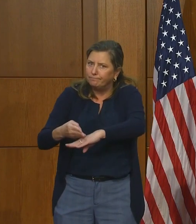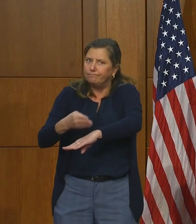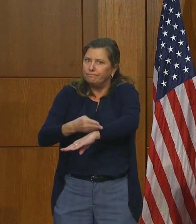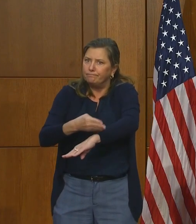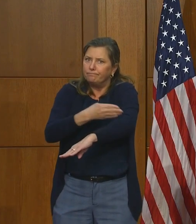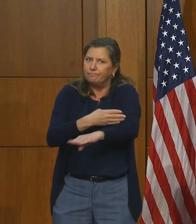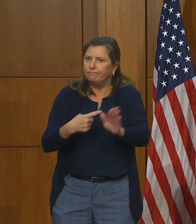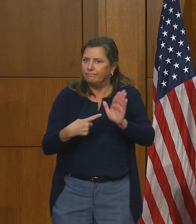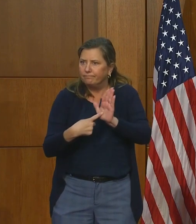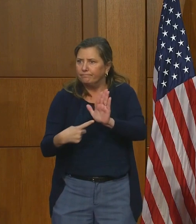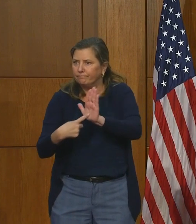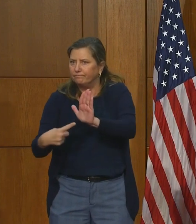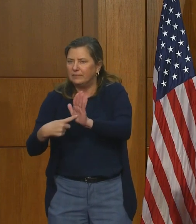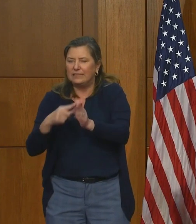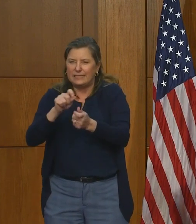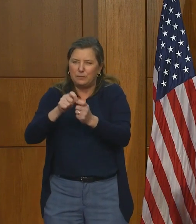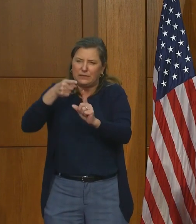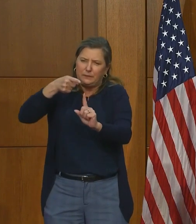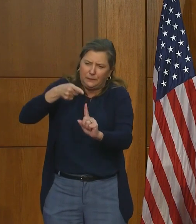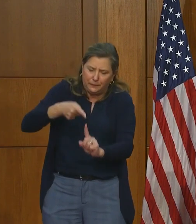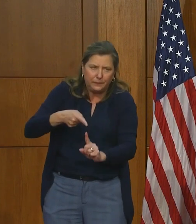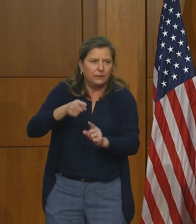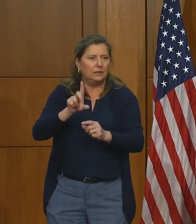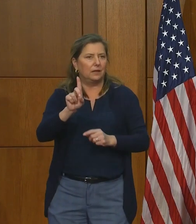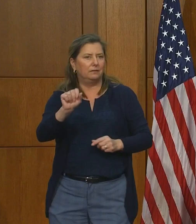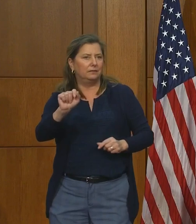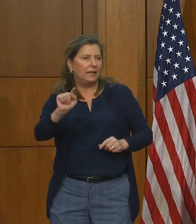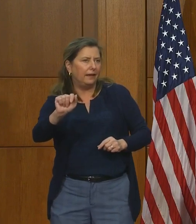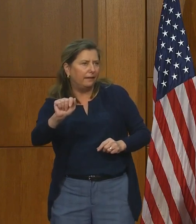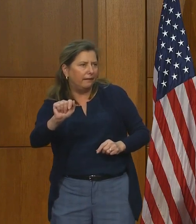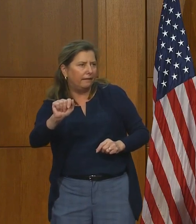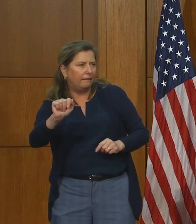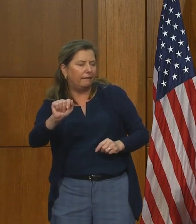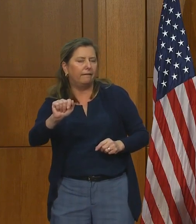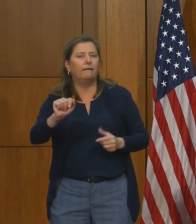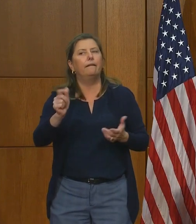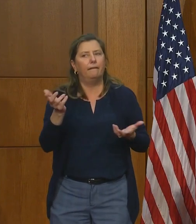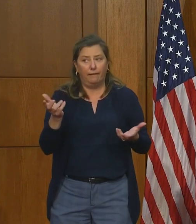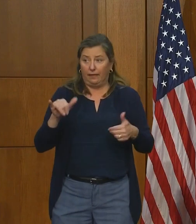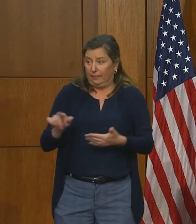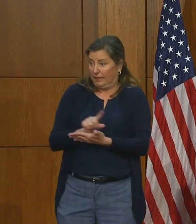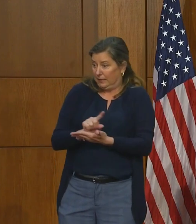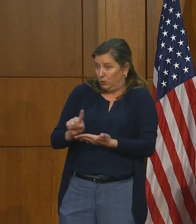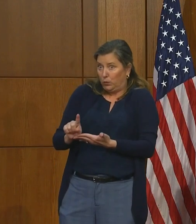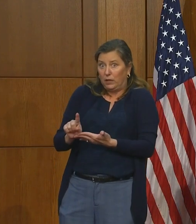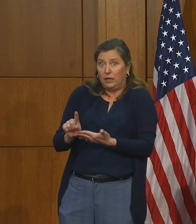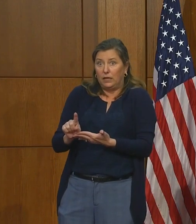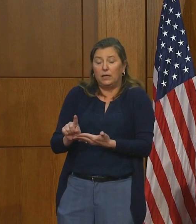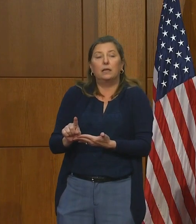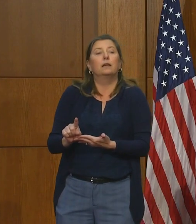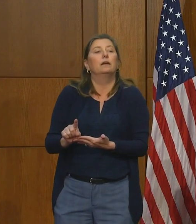EACH WEEK WE'RE LOOKING TO IMPROVE THE DIVERSITY AND